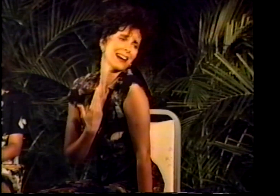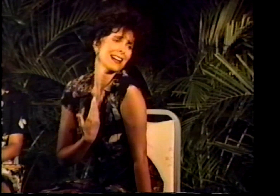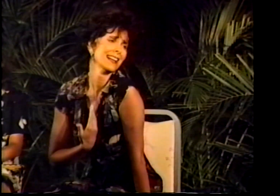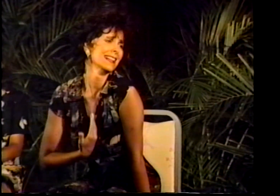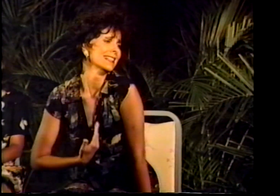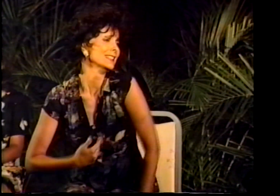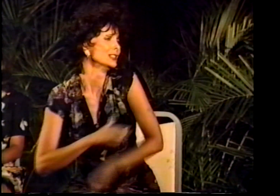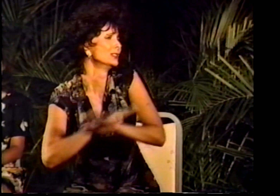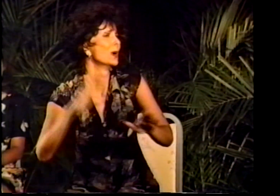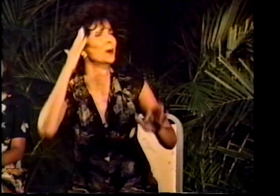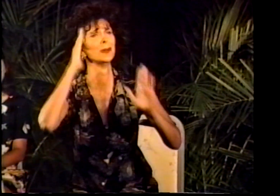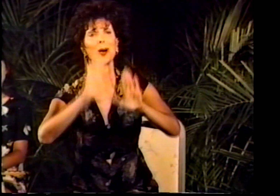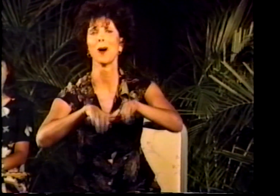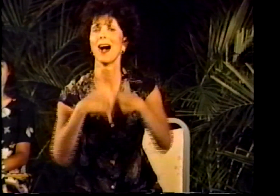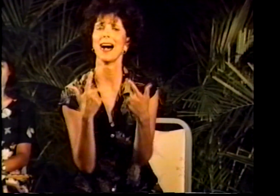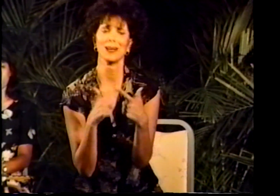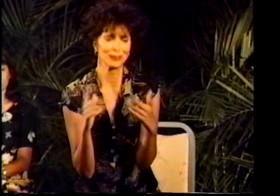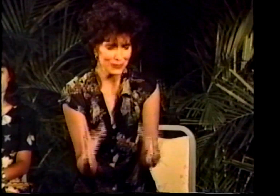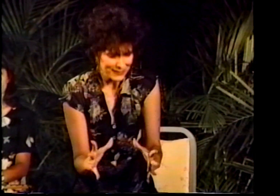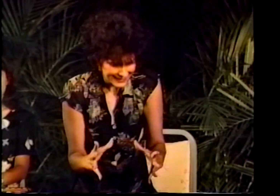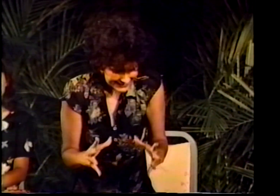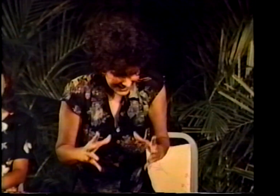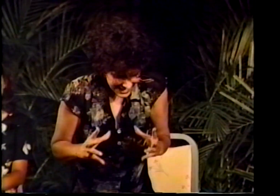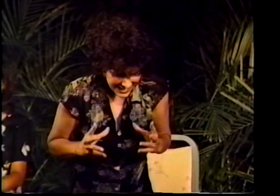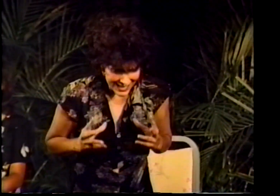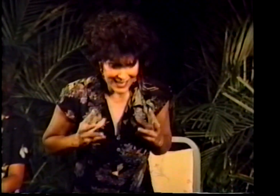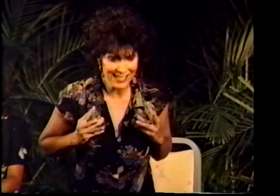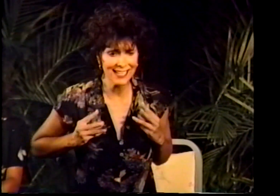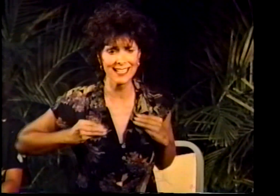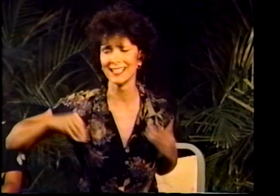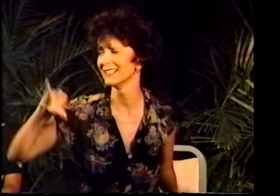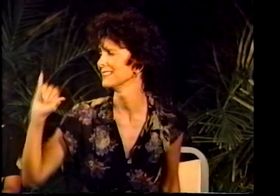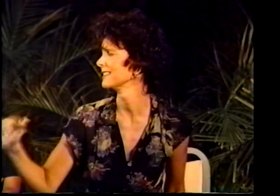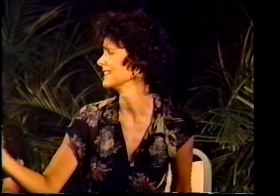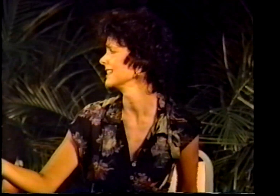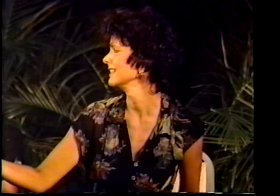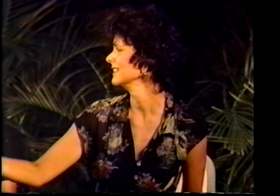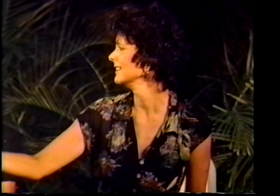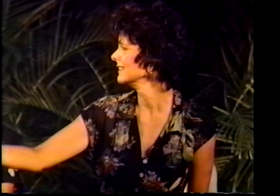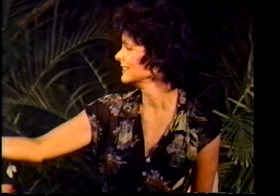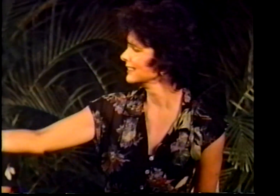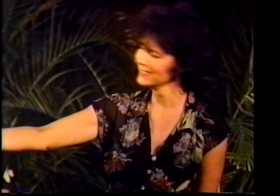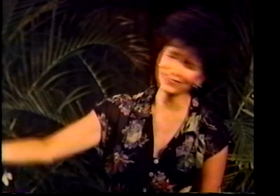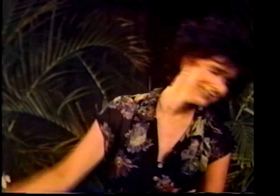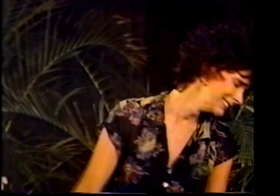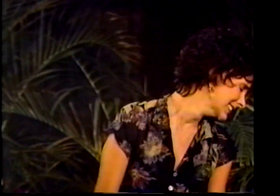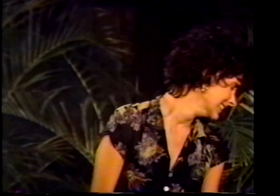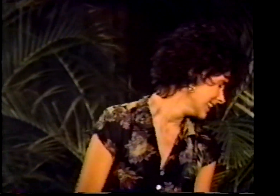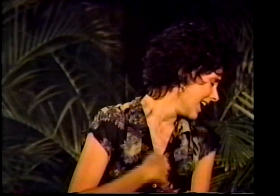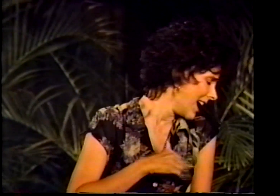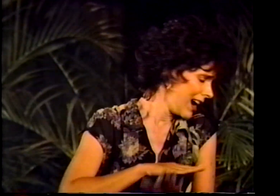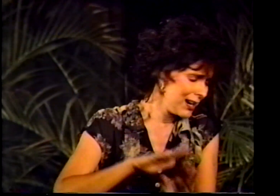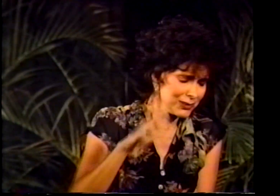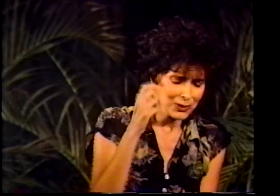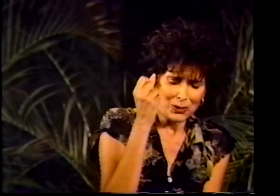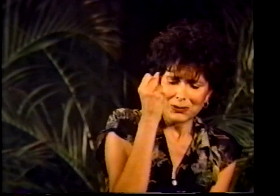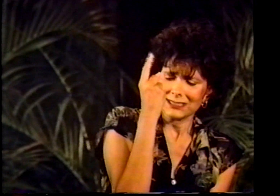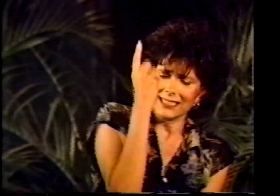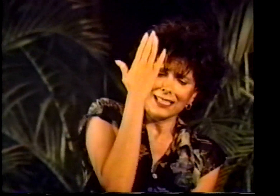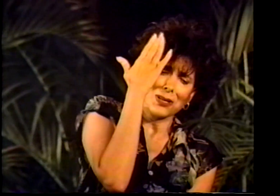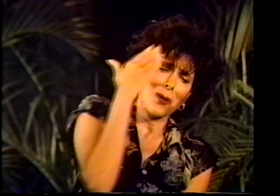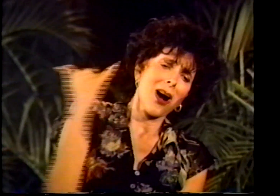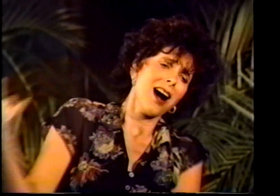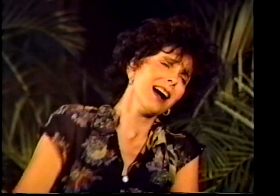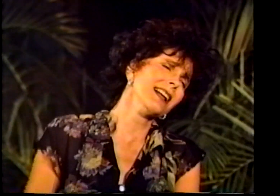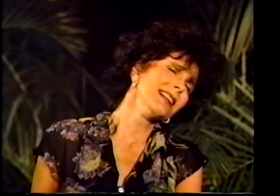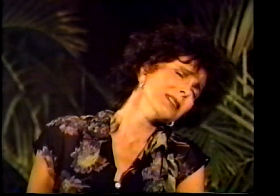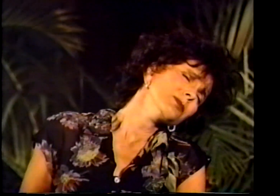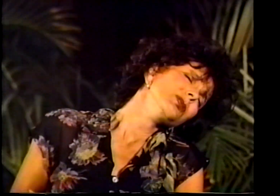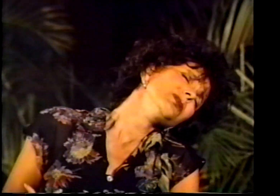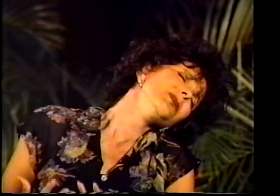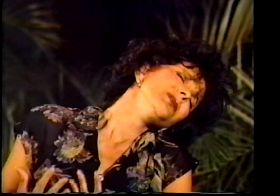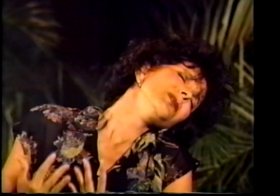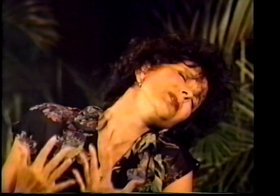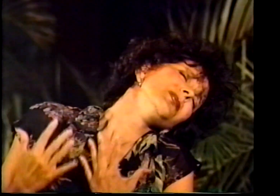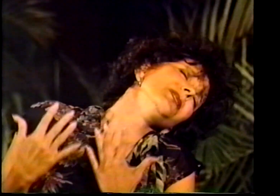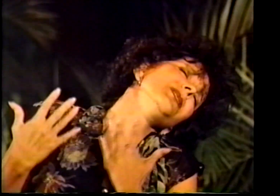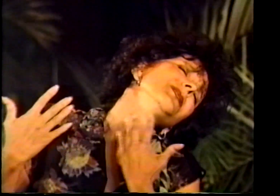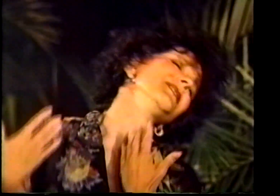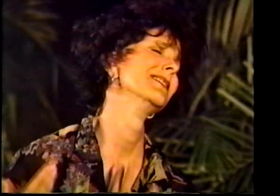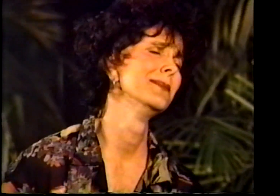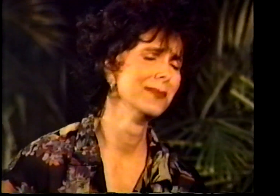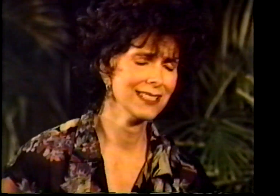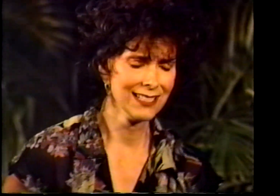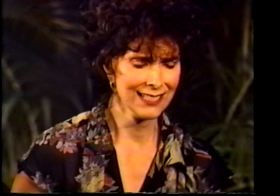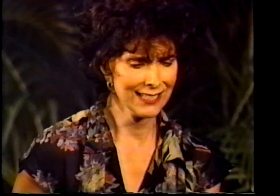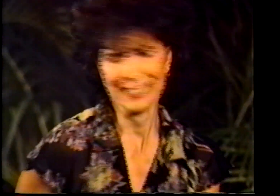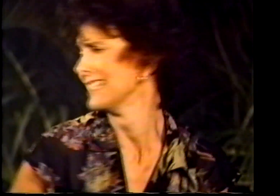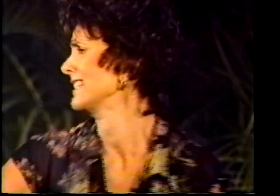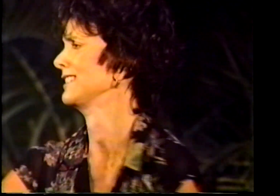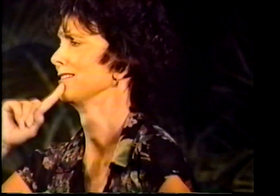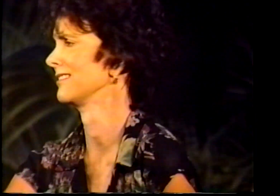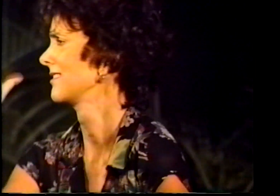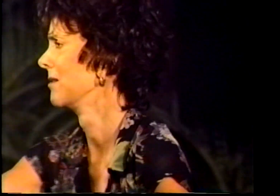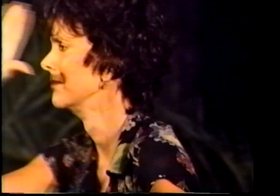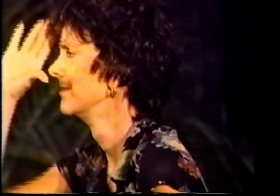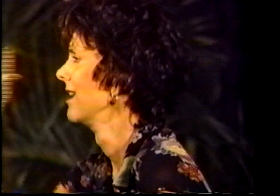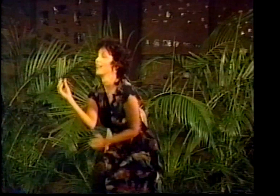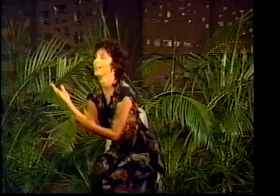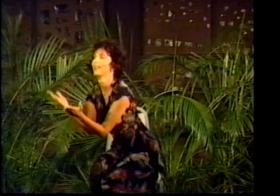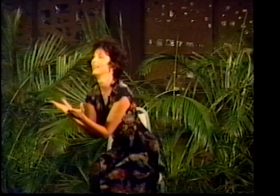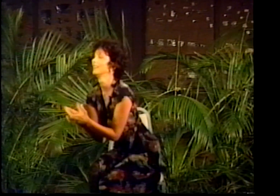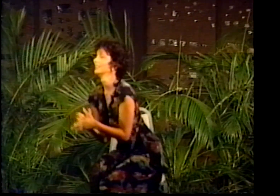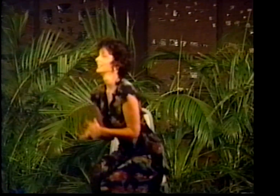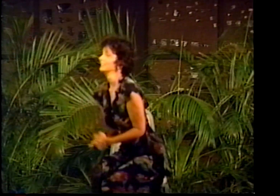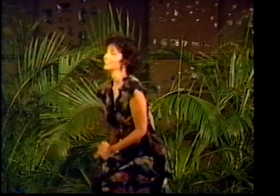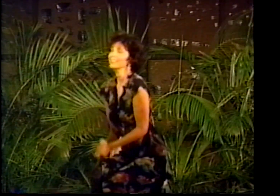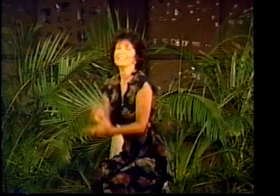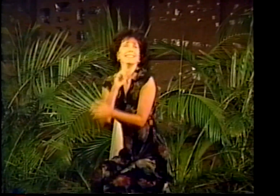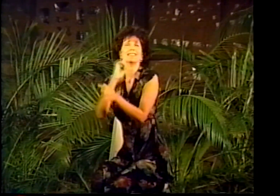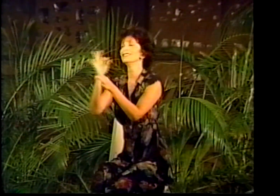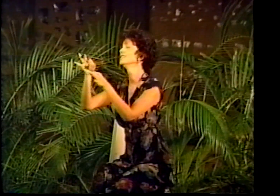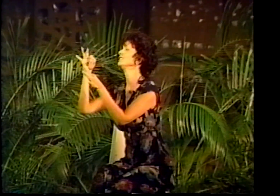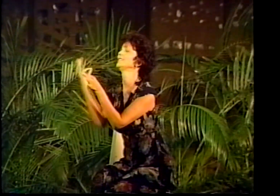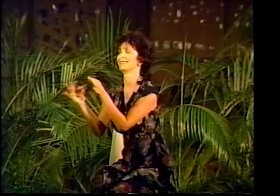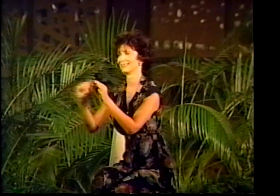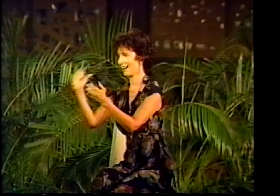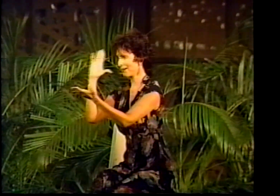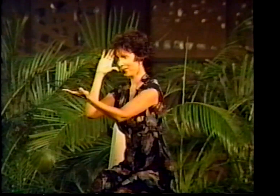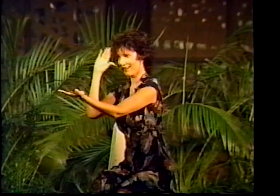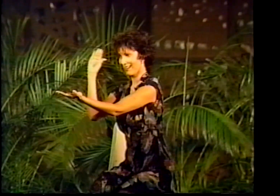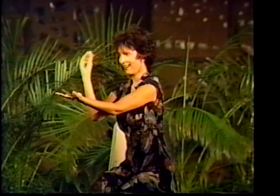I ‘m the one whose always been So calm, so cool